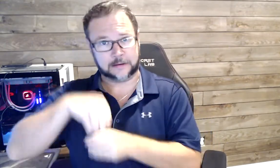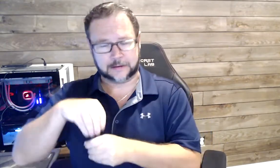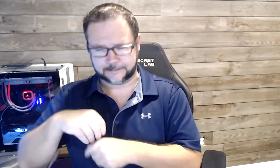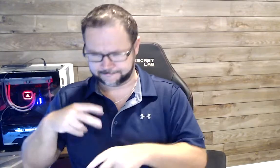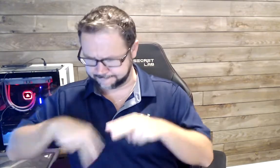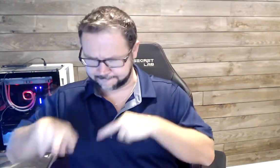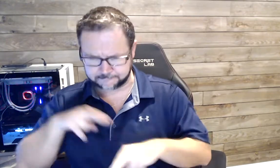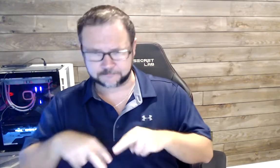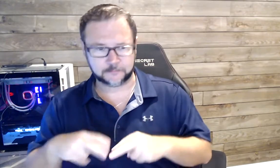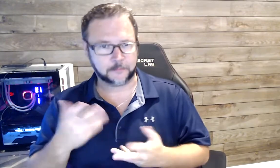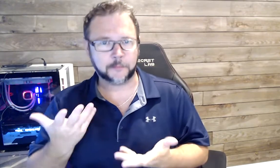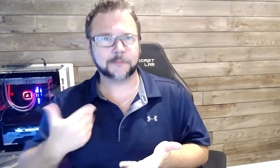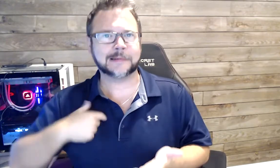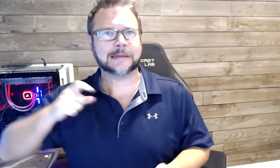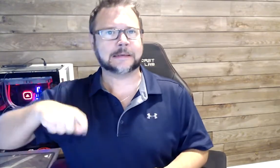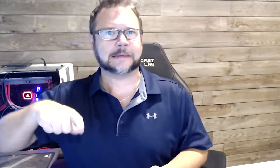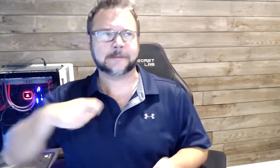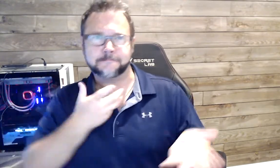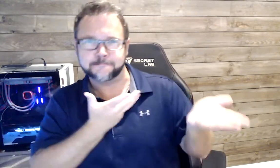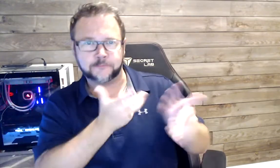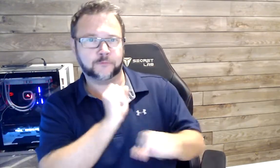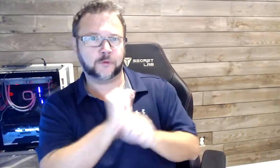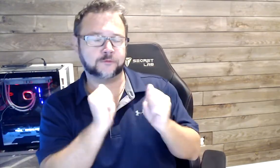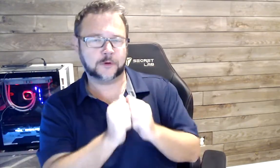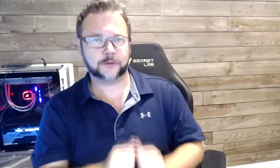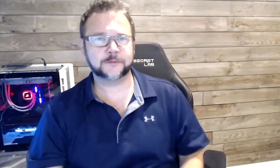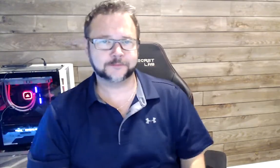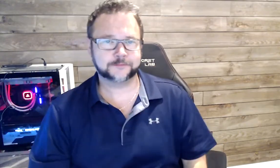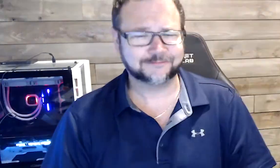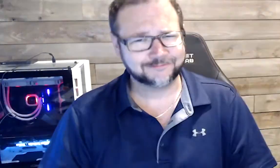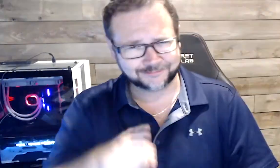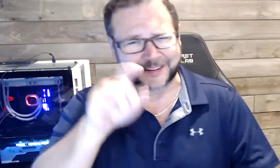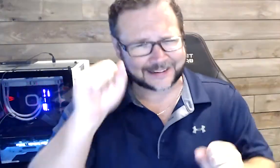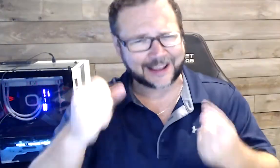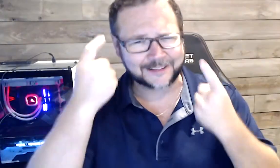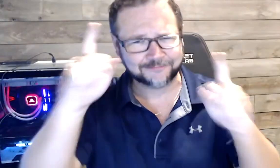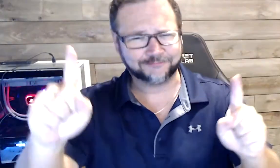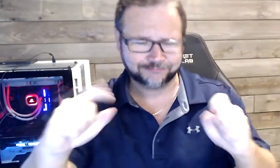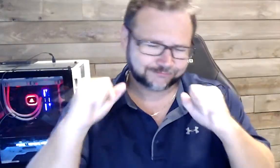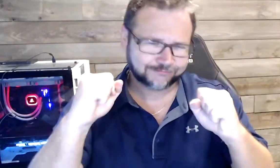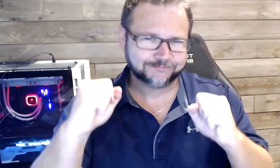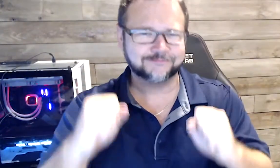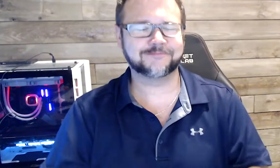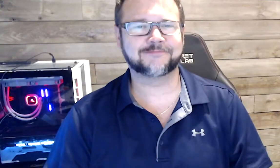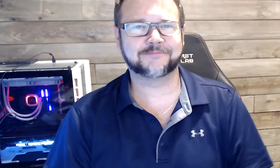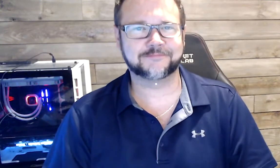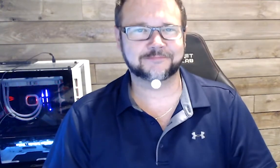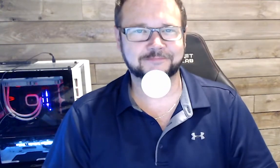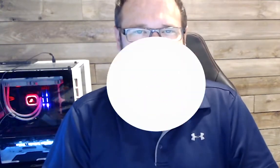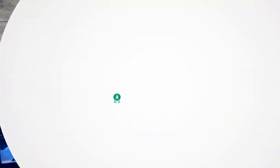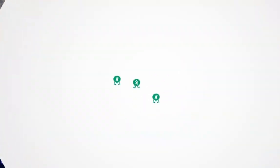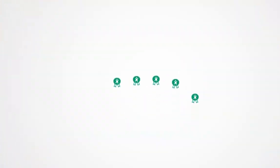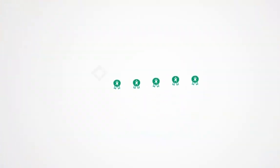Finally, identify needed resources, work with your administration to obtain these resources. You can do this!